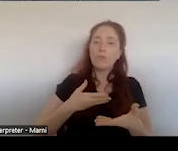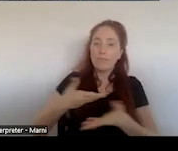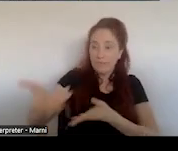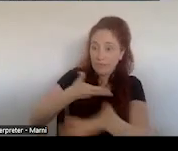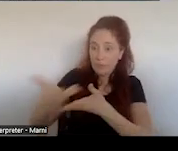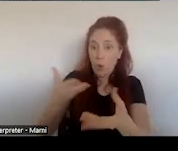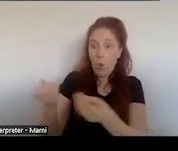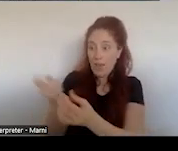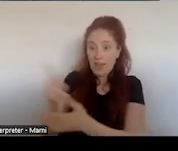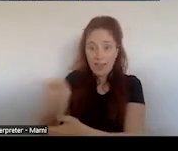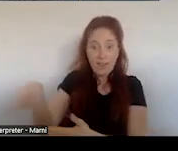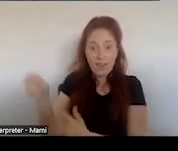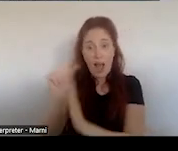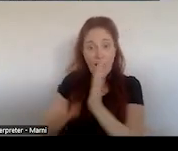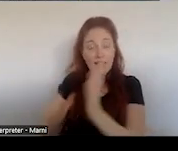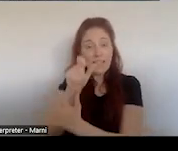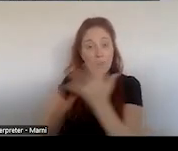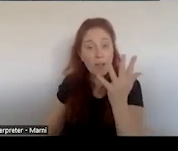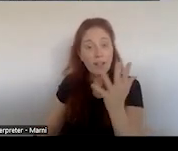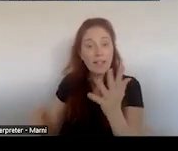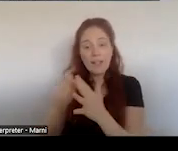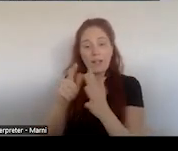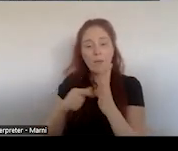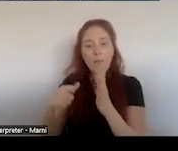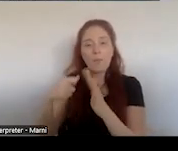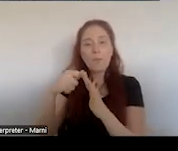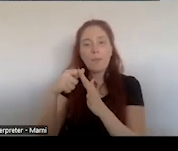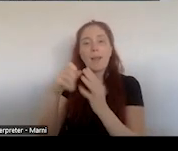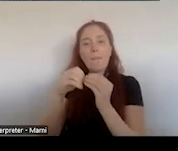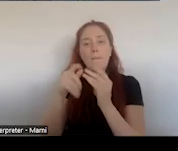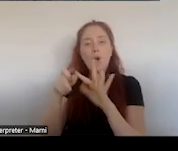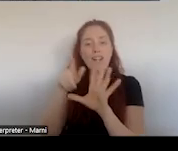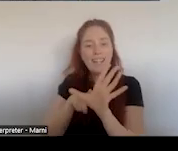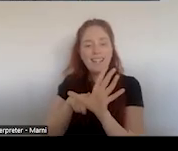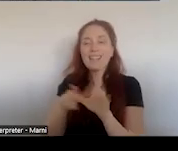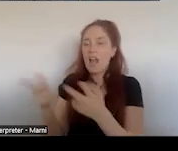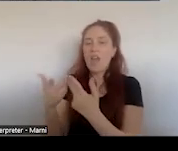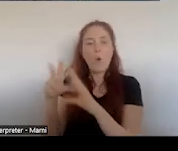arts and disability peak bodies, and the wider arts cultural sector to make sure it meets the